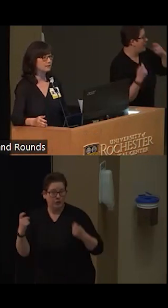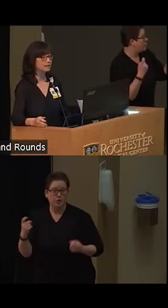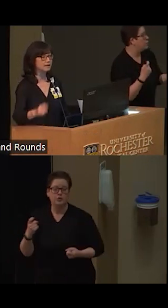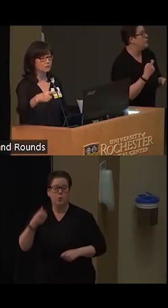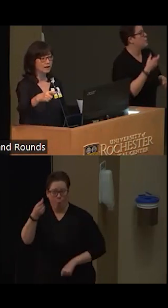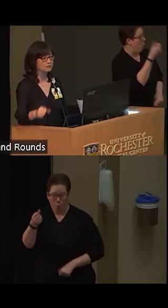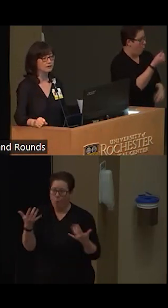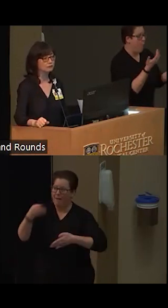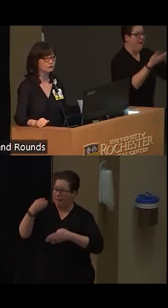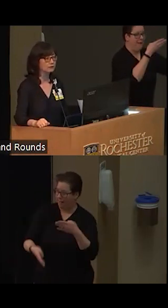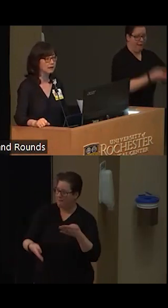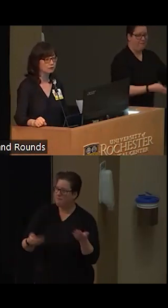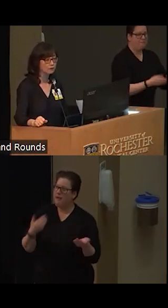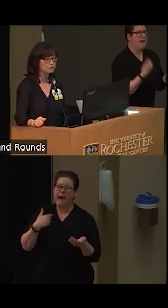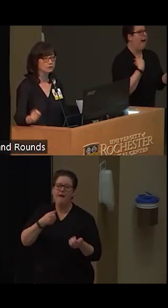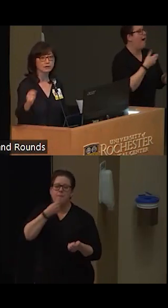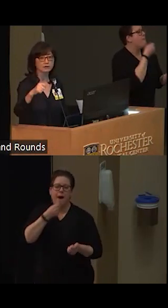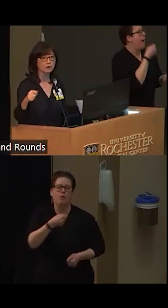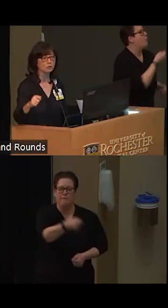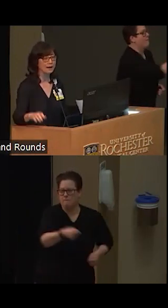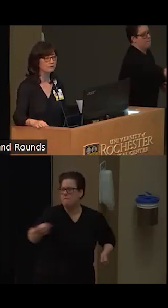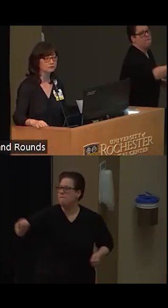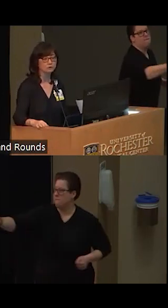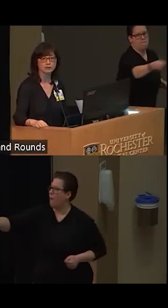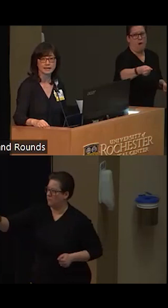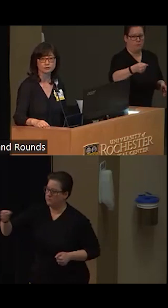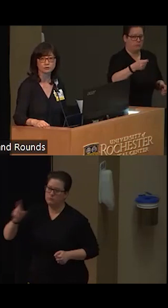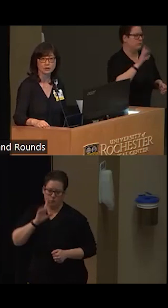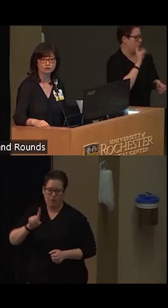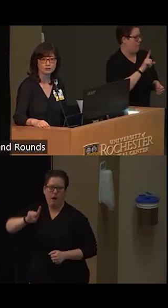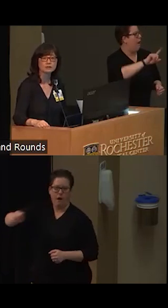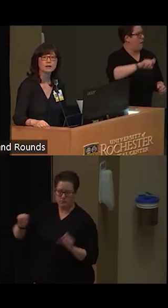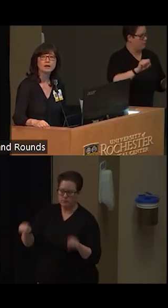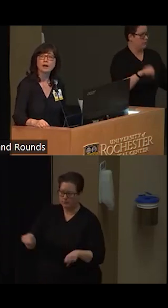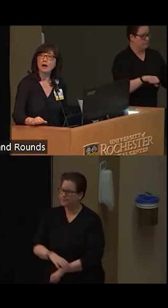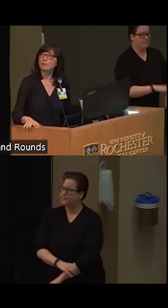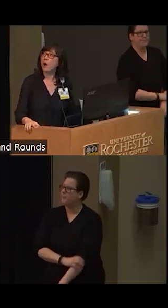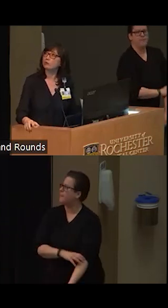at the end and we have some extra microphones and we can go around so you can ask your question um